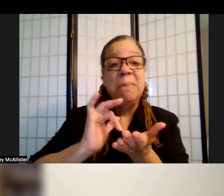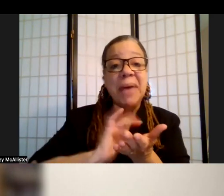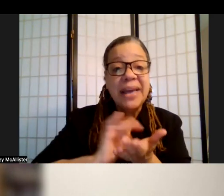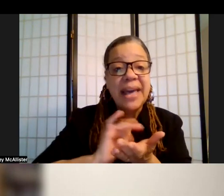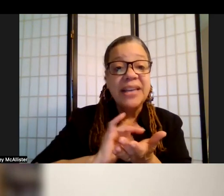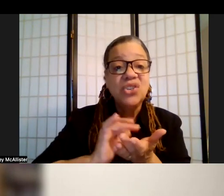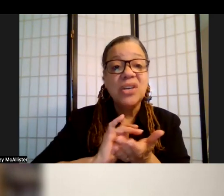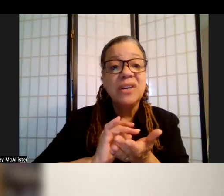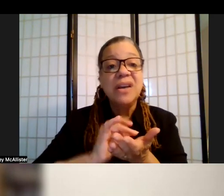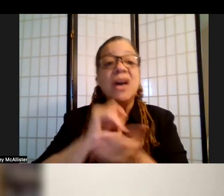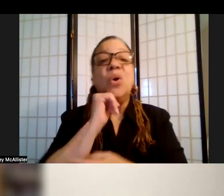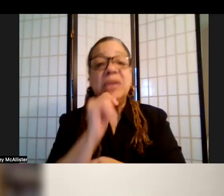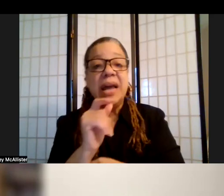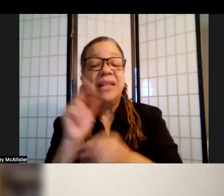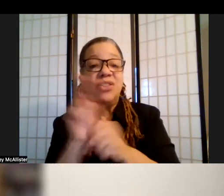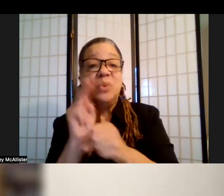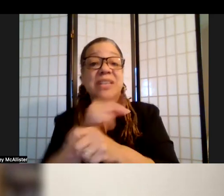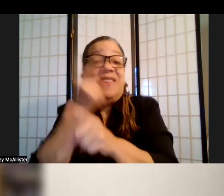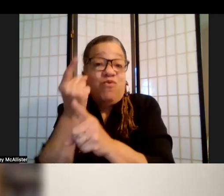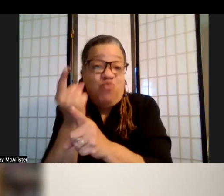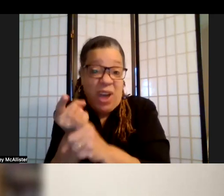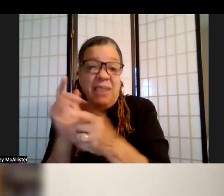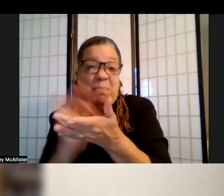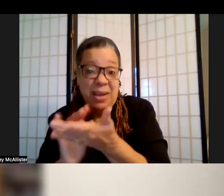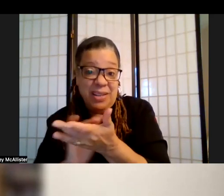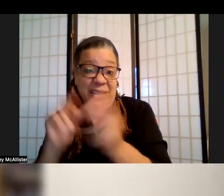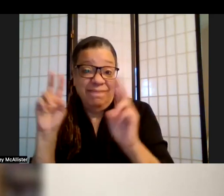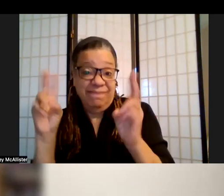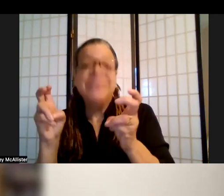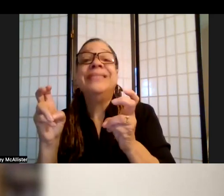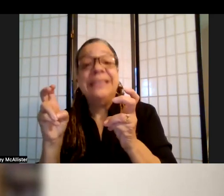not completely? I is, you know,